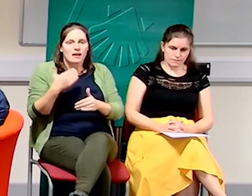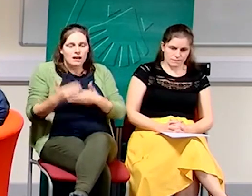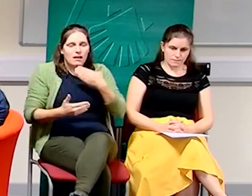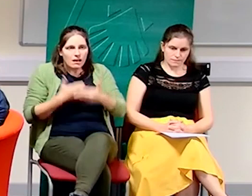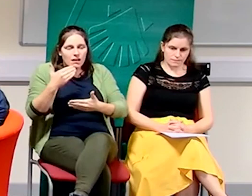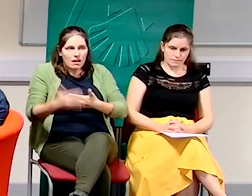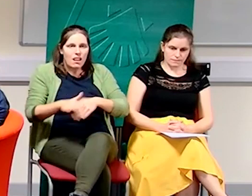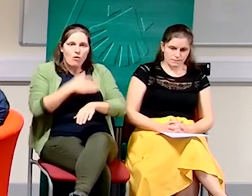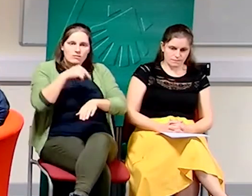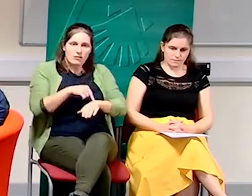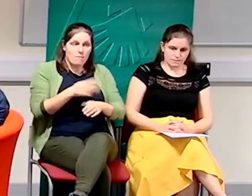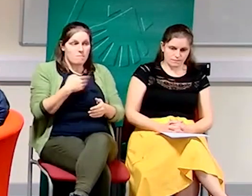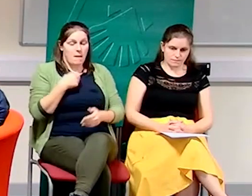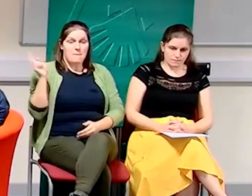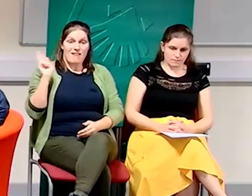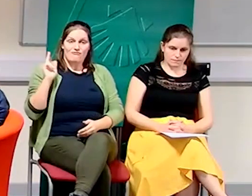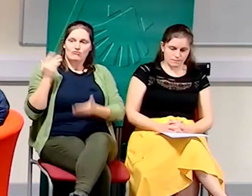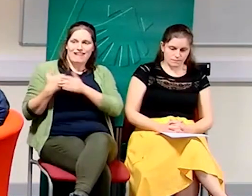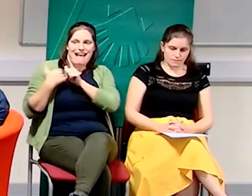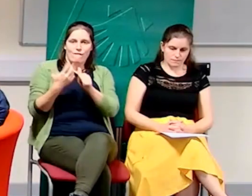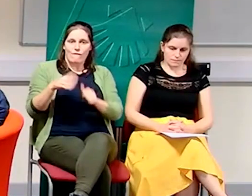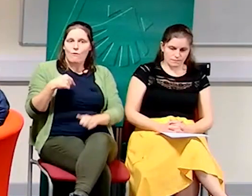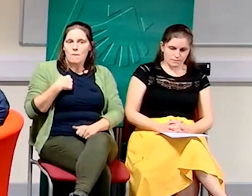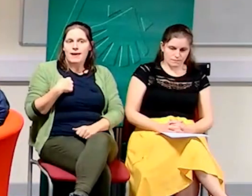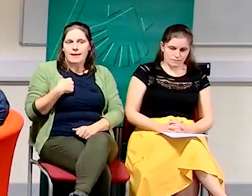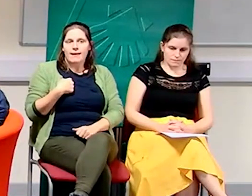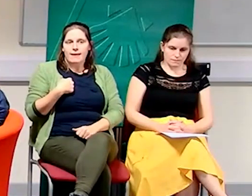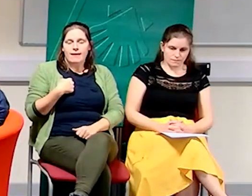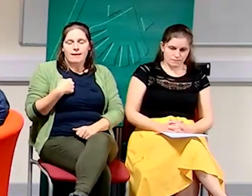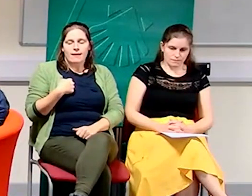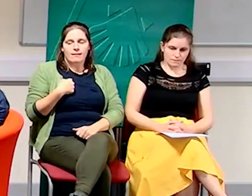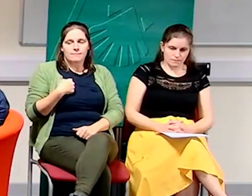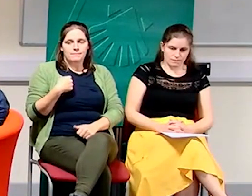that and they advocated for me and they still advocate for me but um I'm particularly grateful